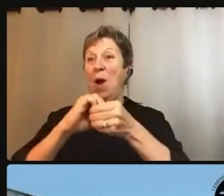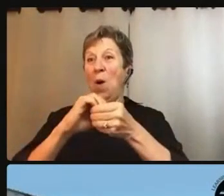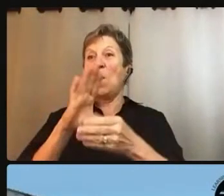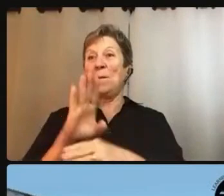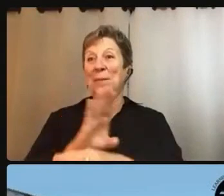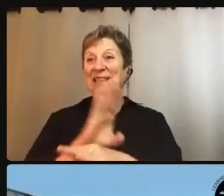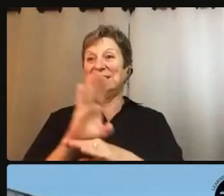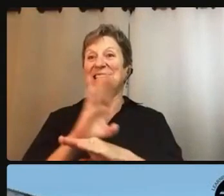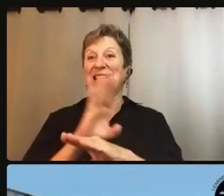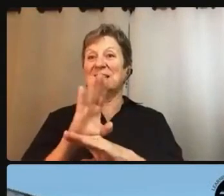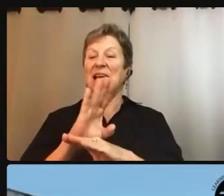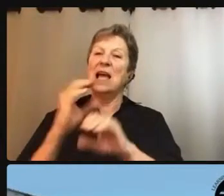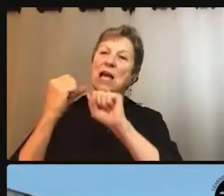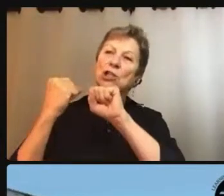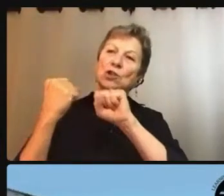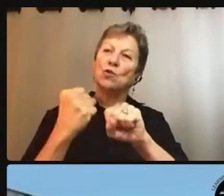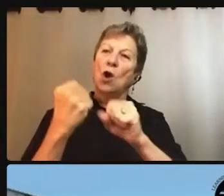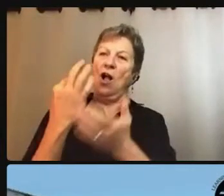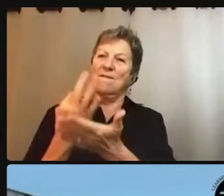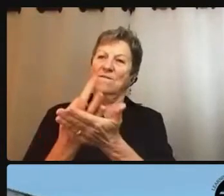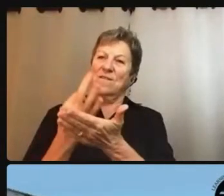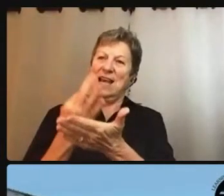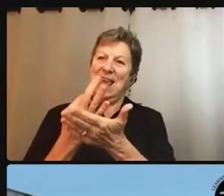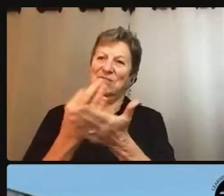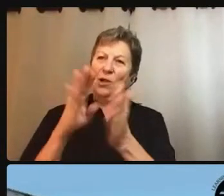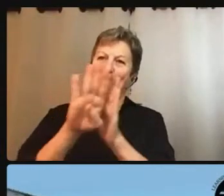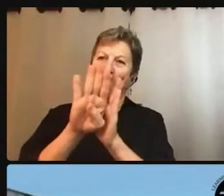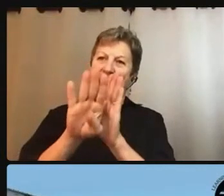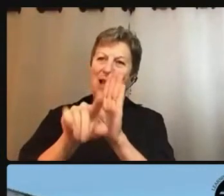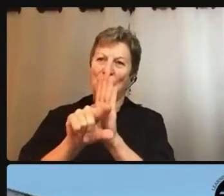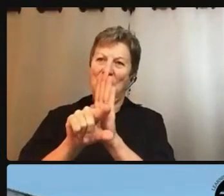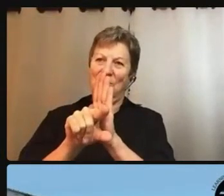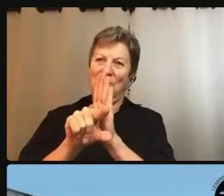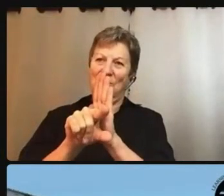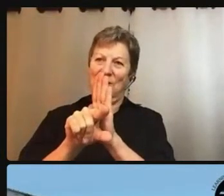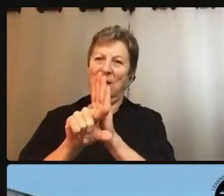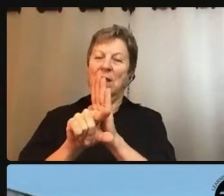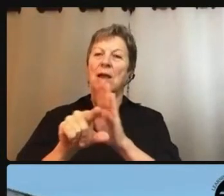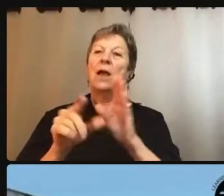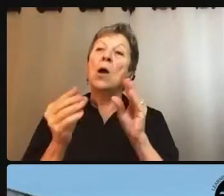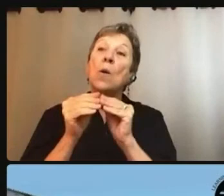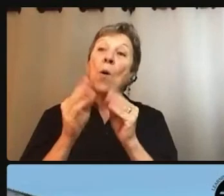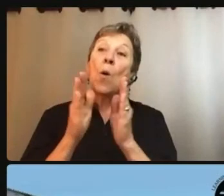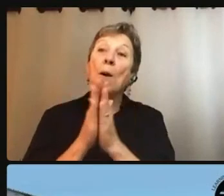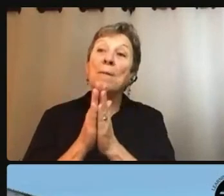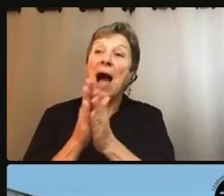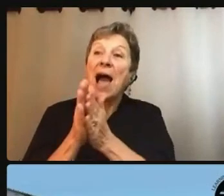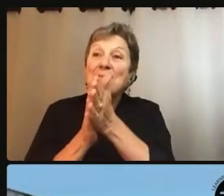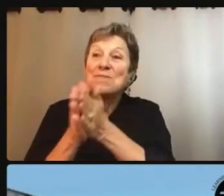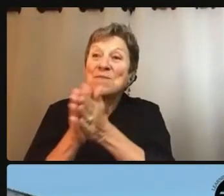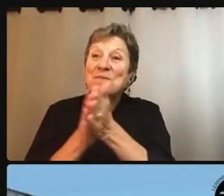SELF-EMPLOYED, GREW UP IN A FAMILY, WE OWNED OUR BUSINESSES